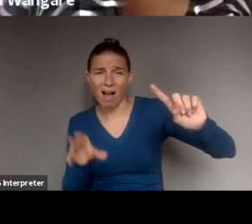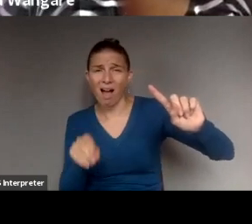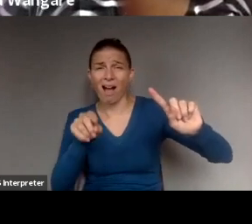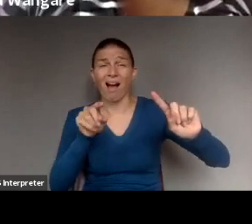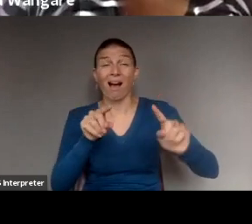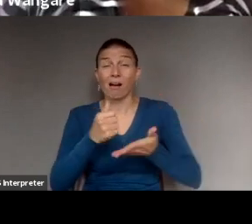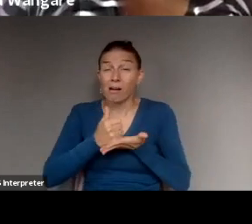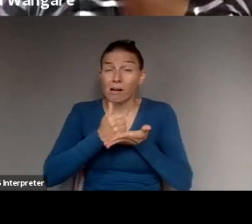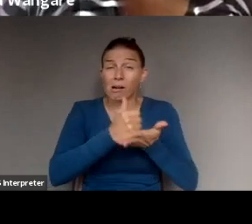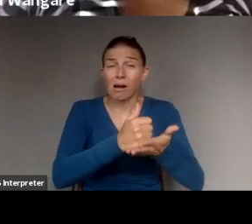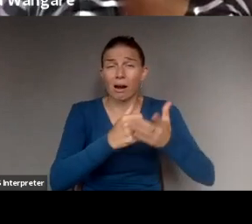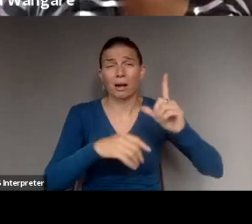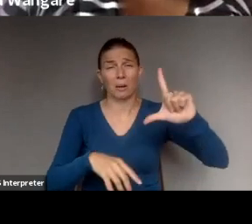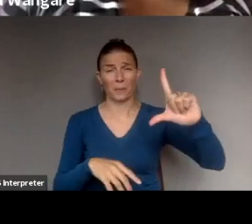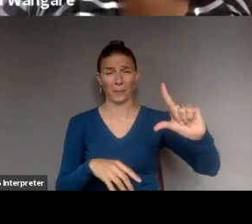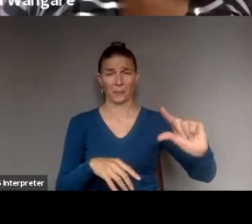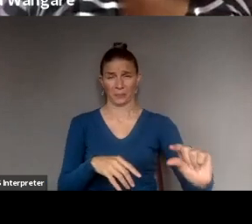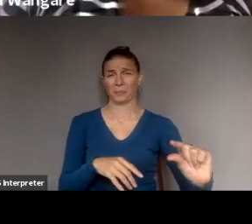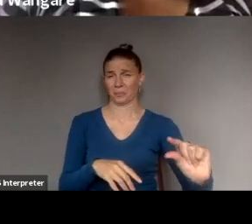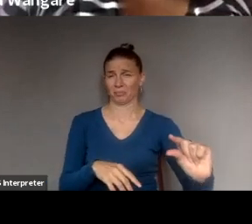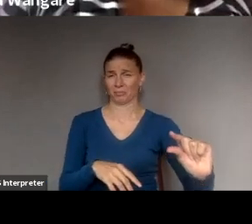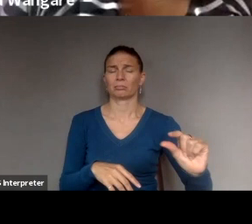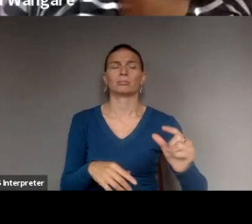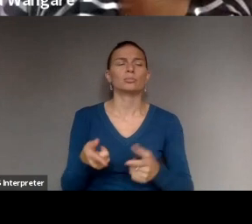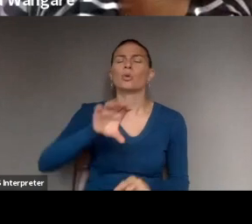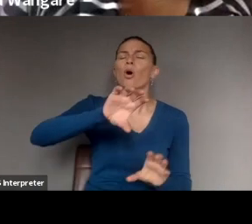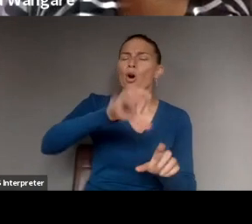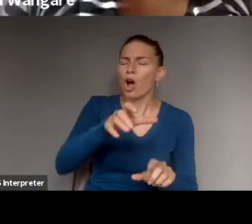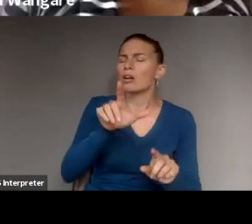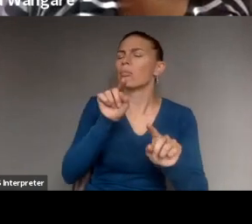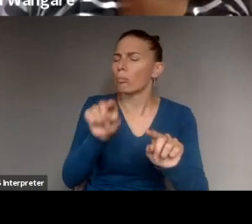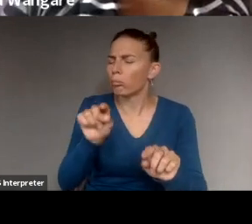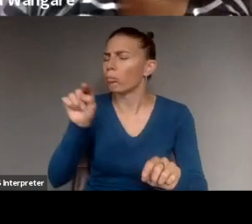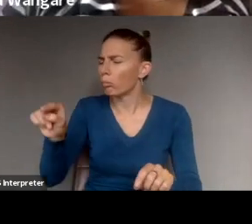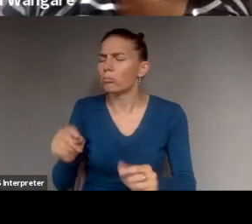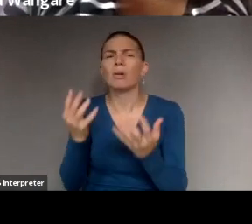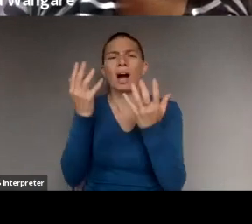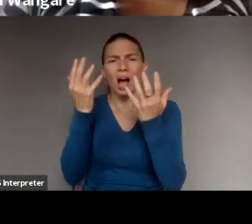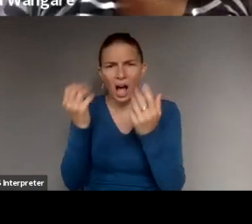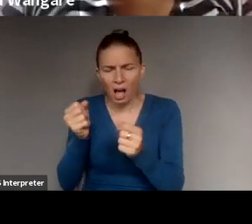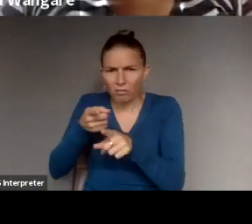We have a few countries which has specific social protection benefits for persons with disabilities.